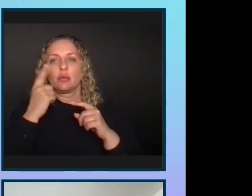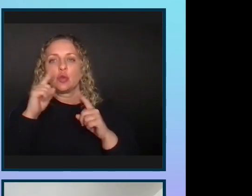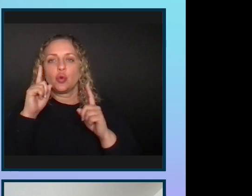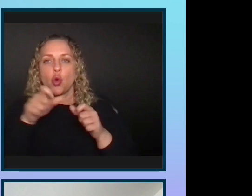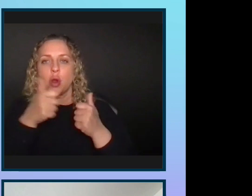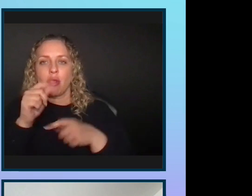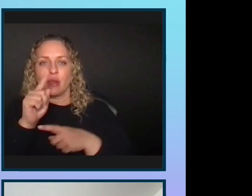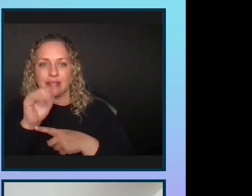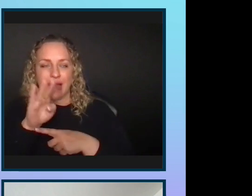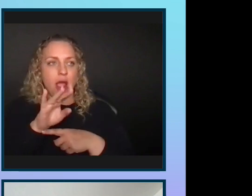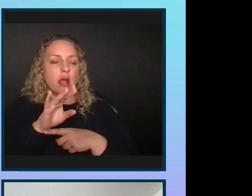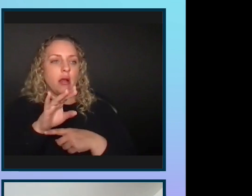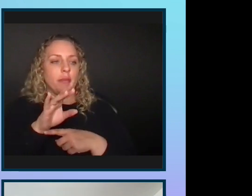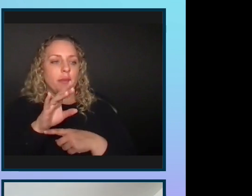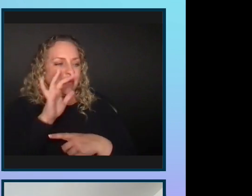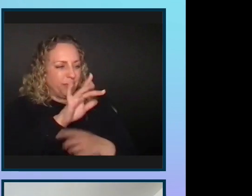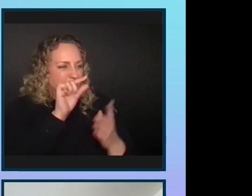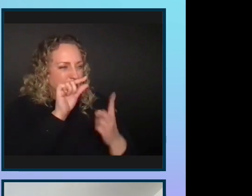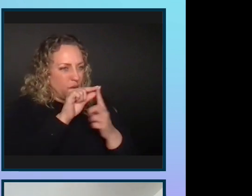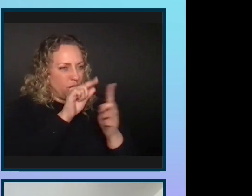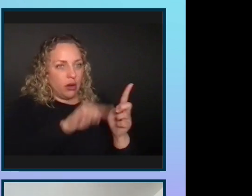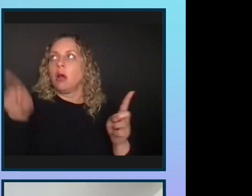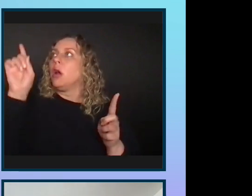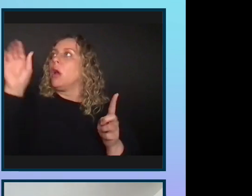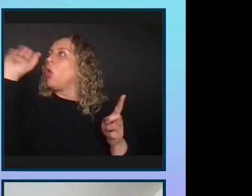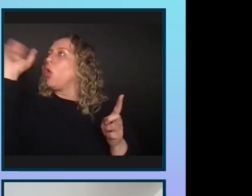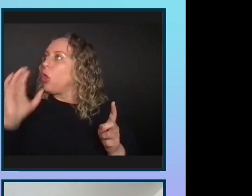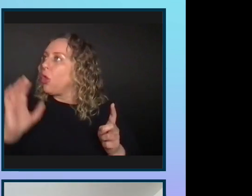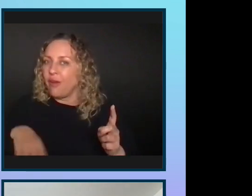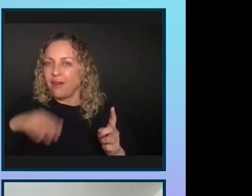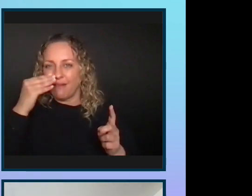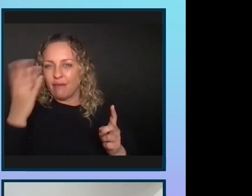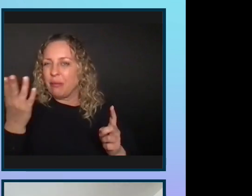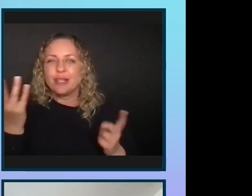to research something or have to go somewhere else to find information that is essential for them